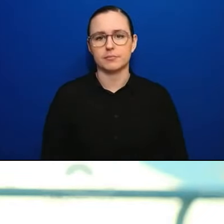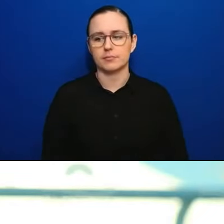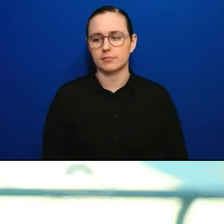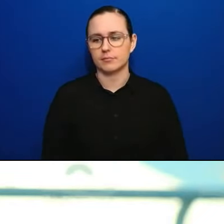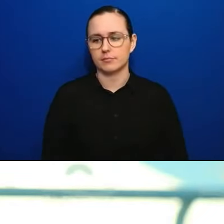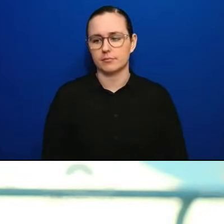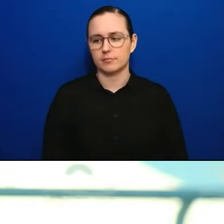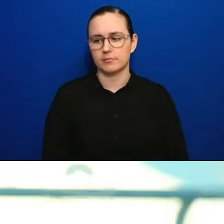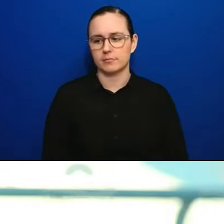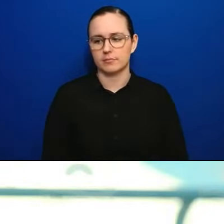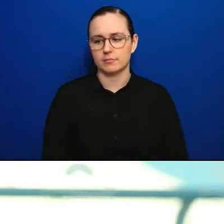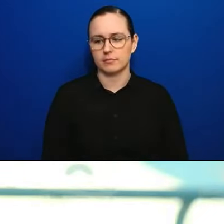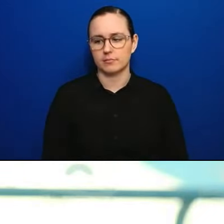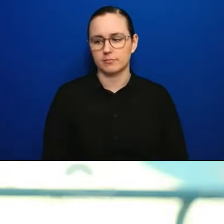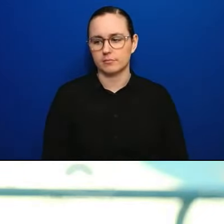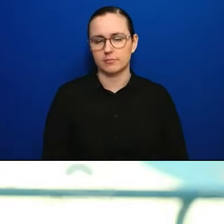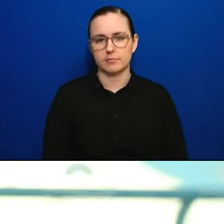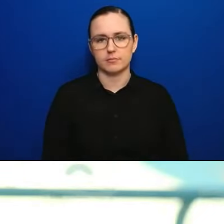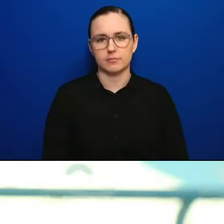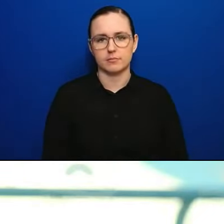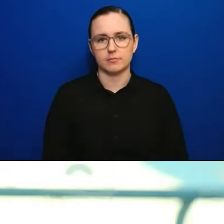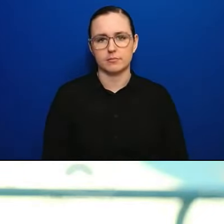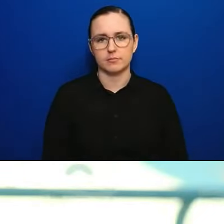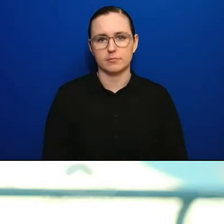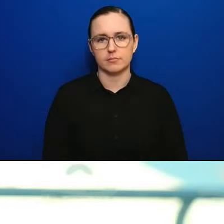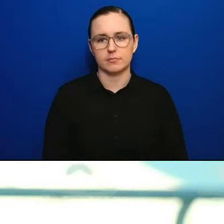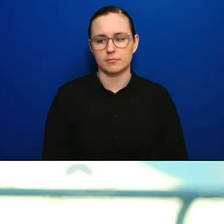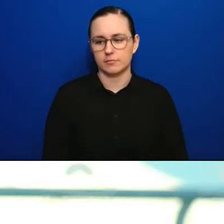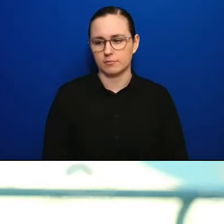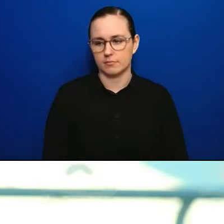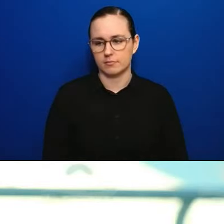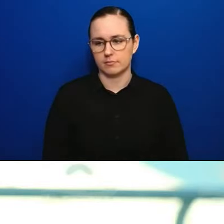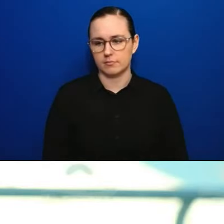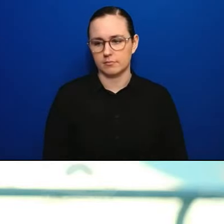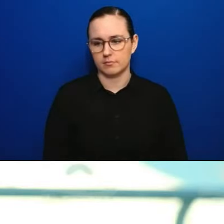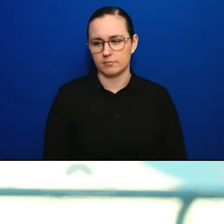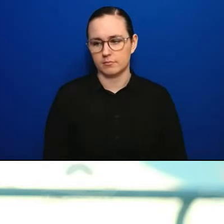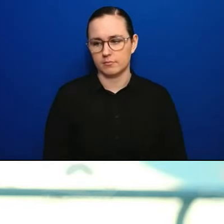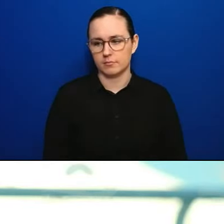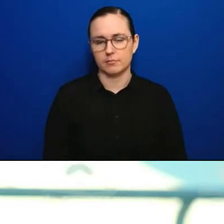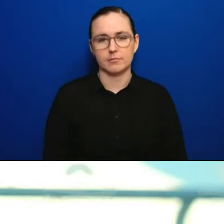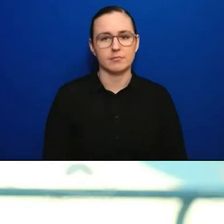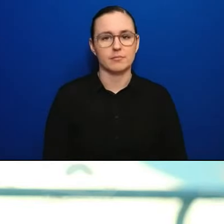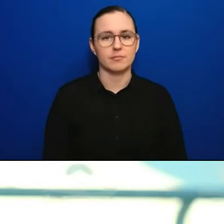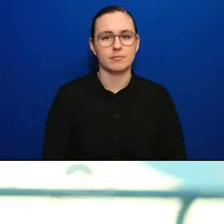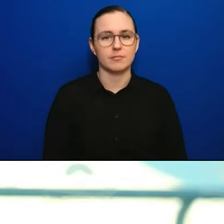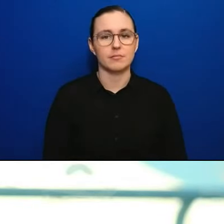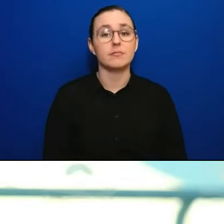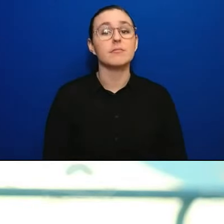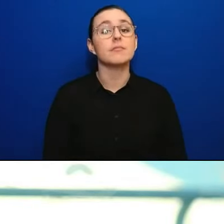Our next question is from Lisa Yuzda City News, please go ahead.